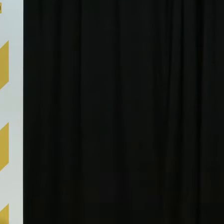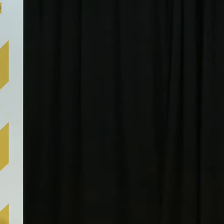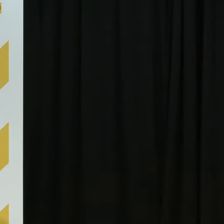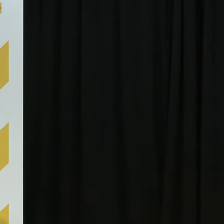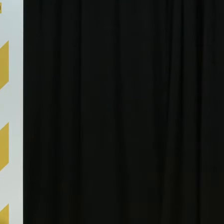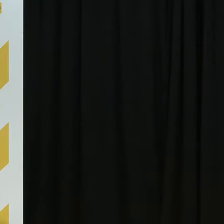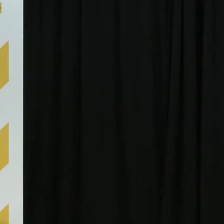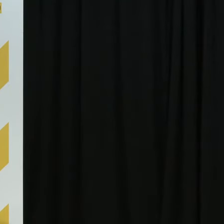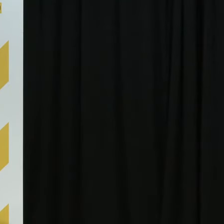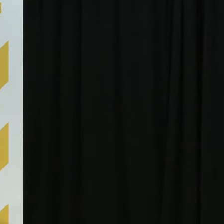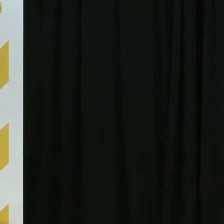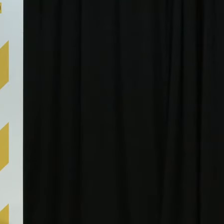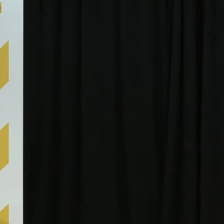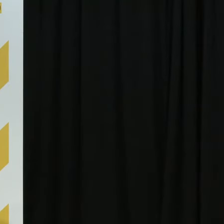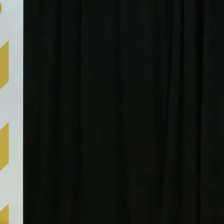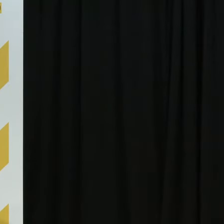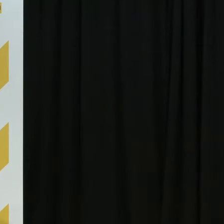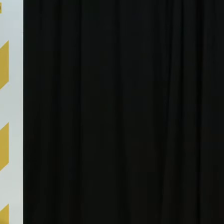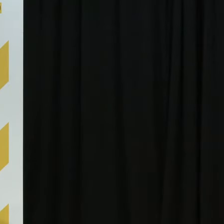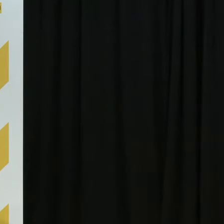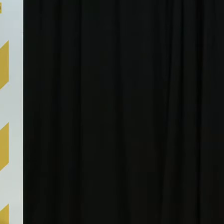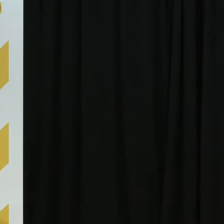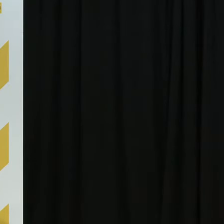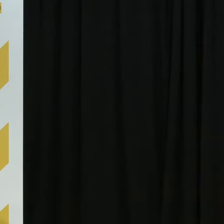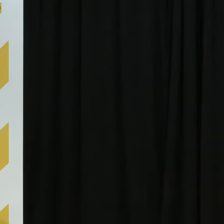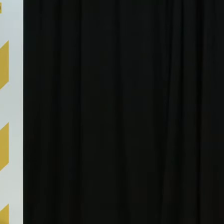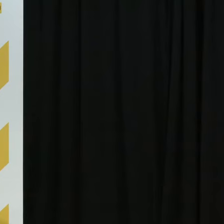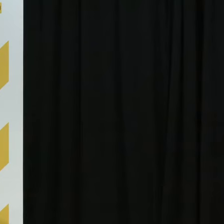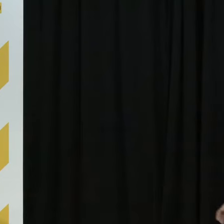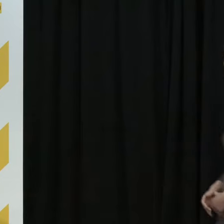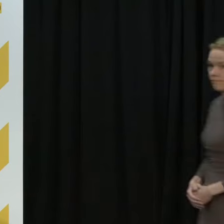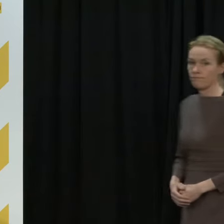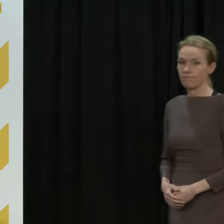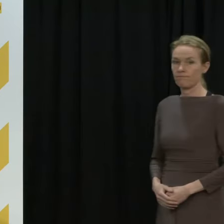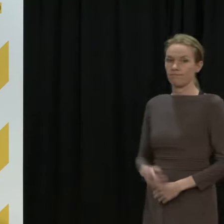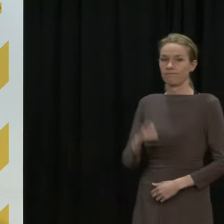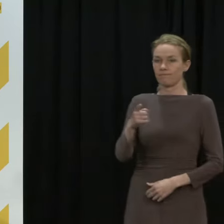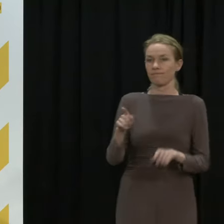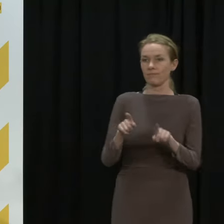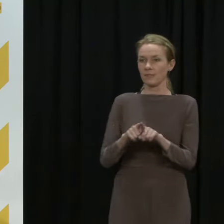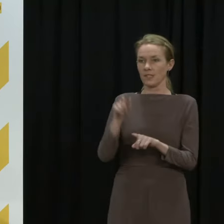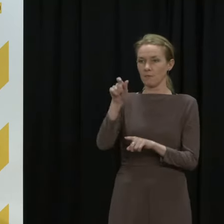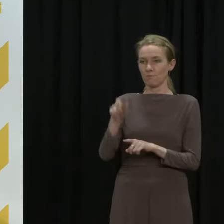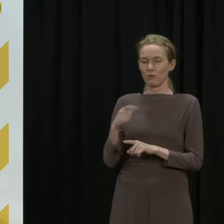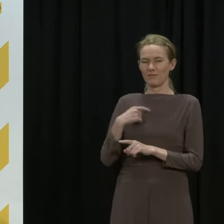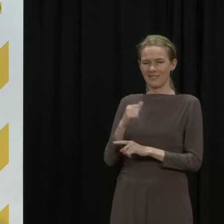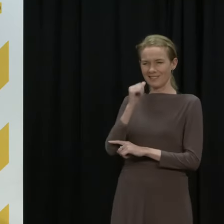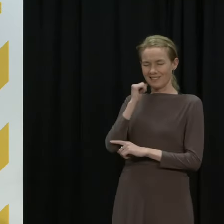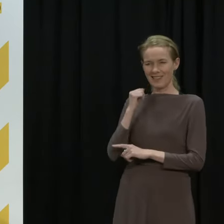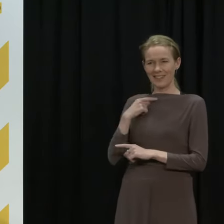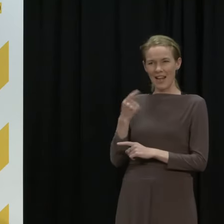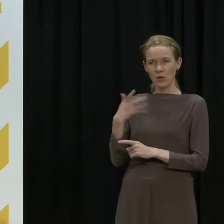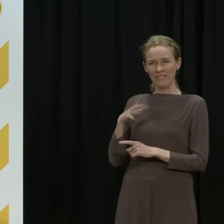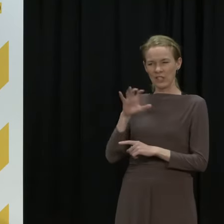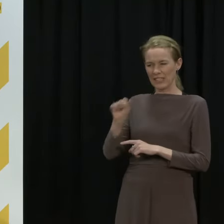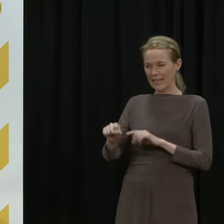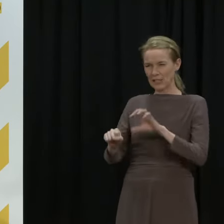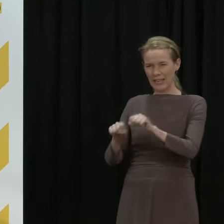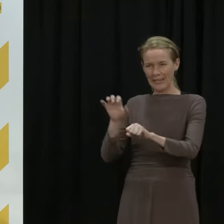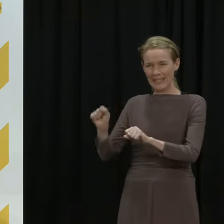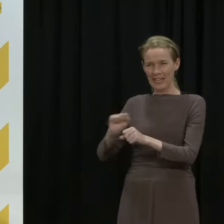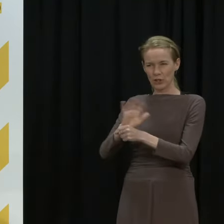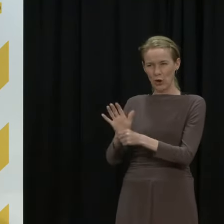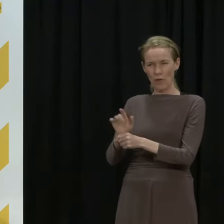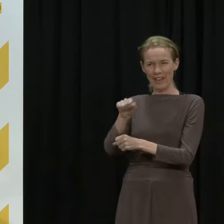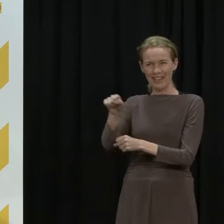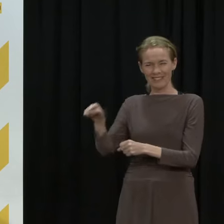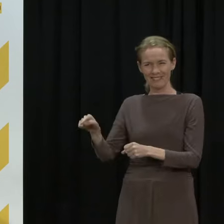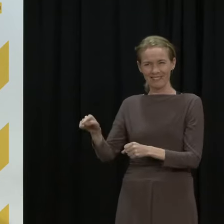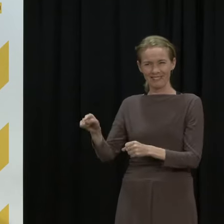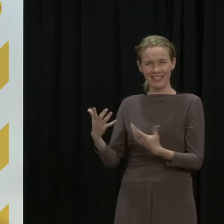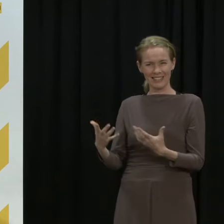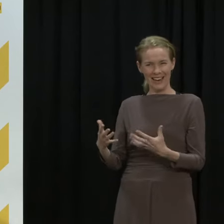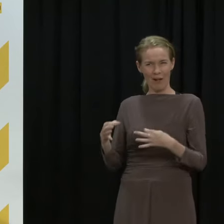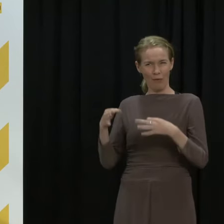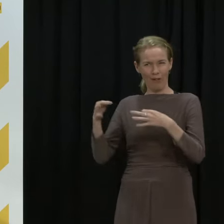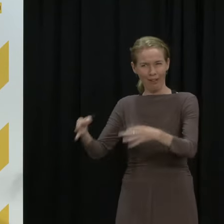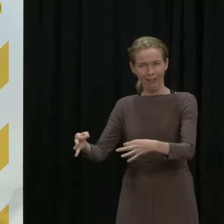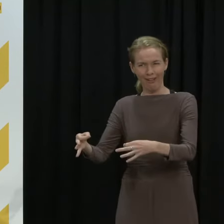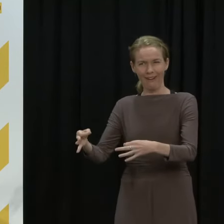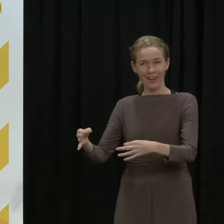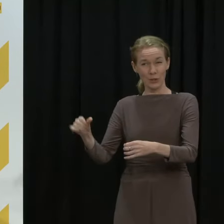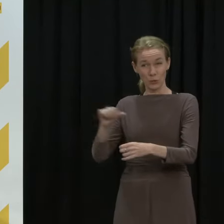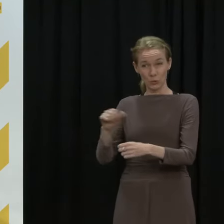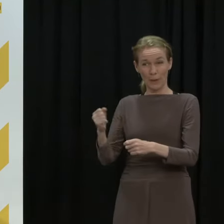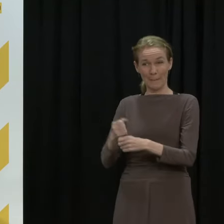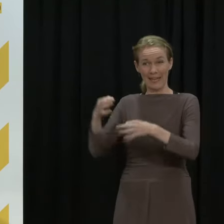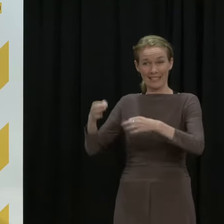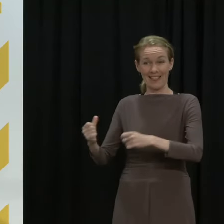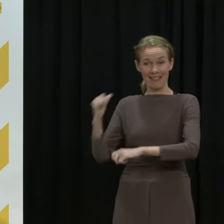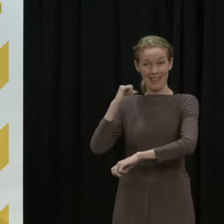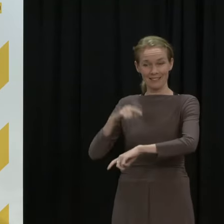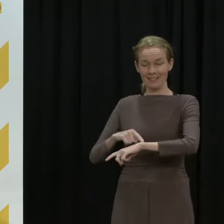boundary where we have.